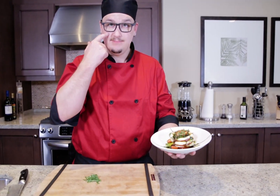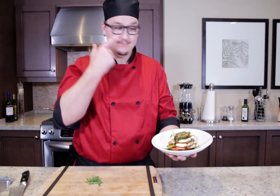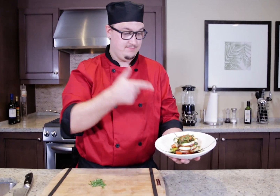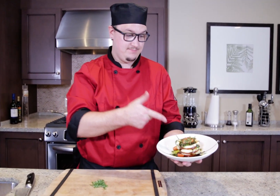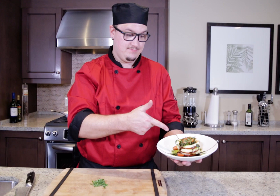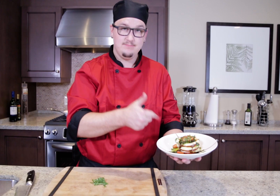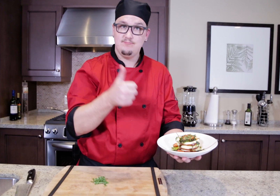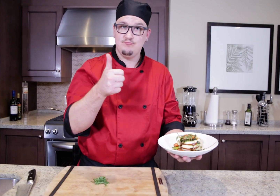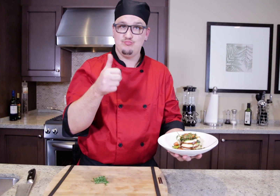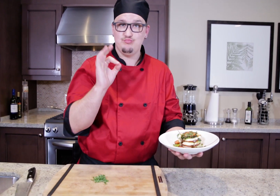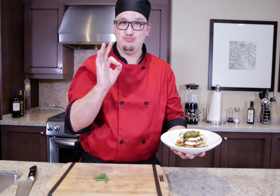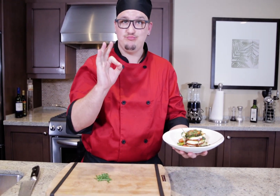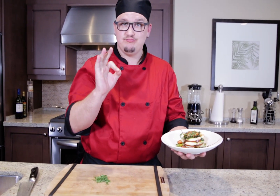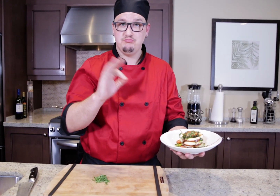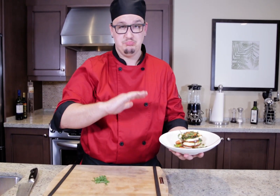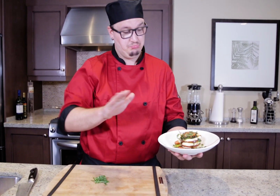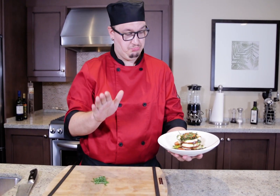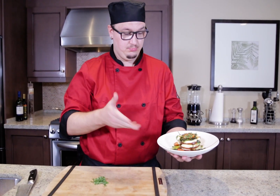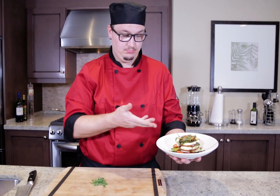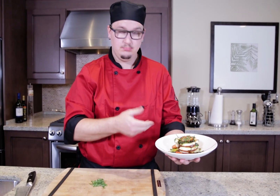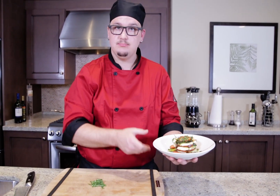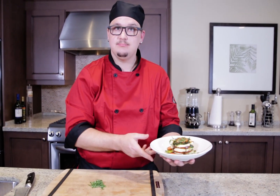Looks good and pretty simple!